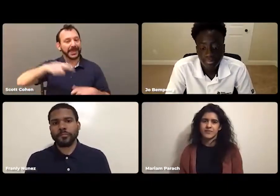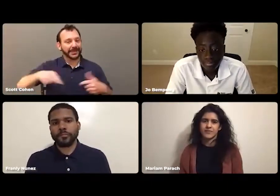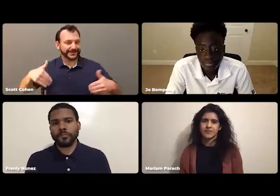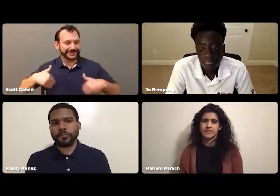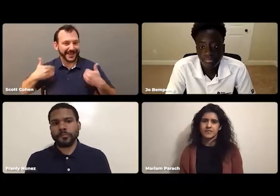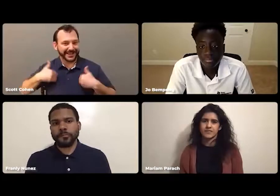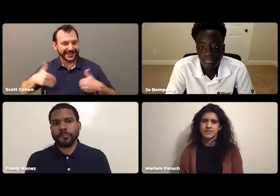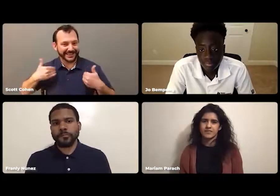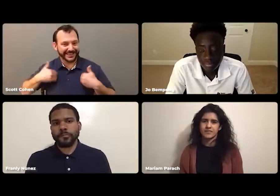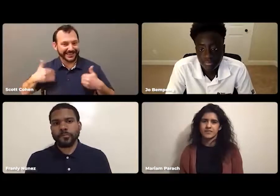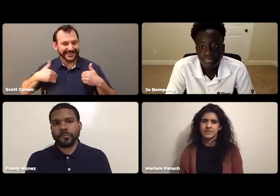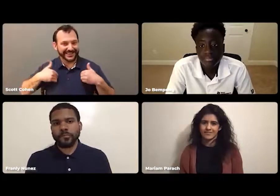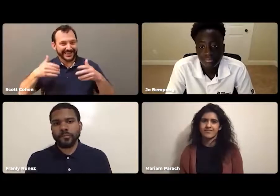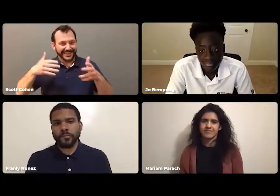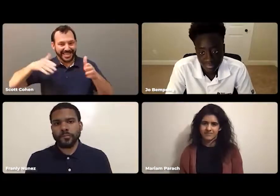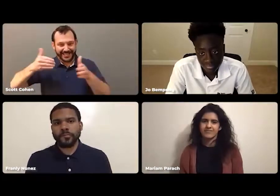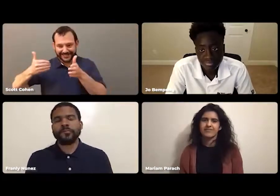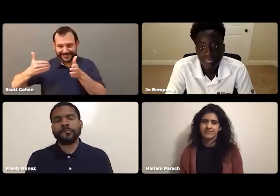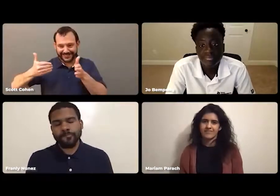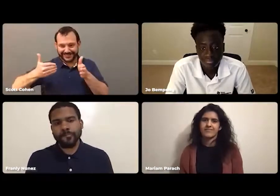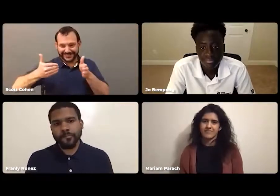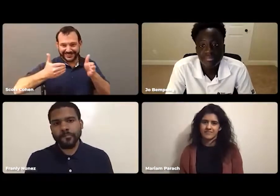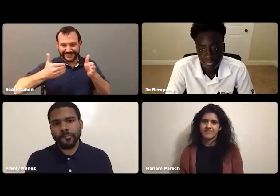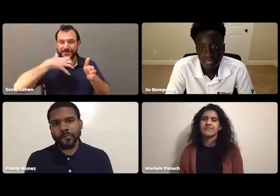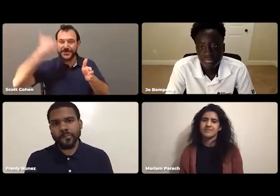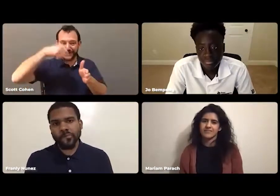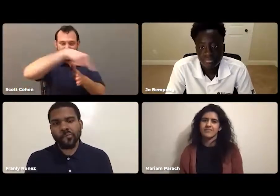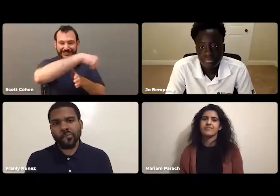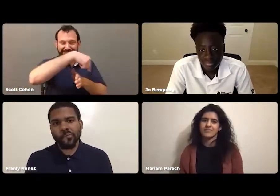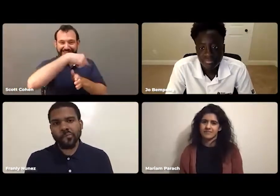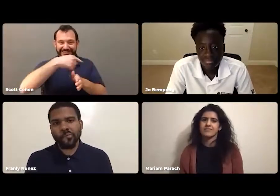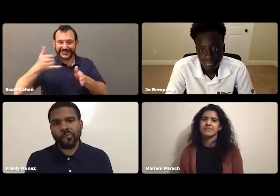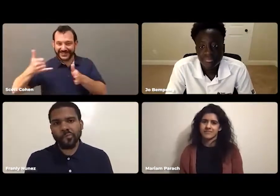The field is becoming more and more diverse.